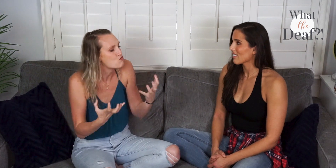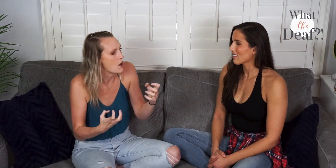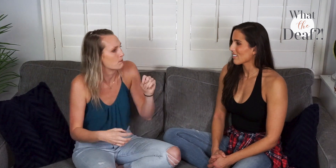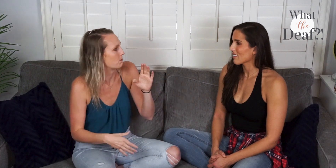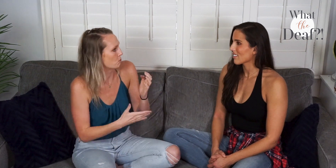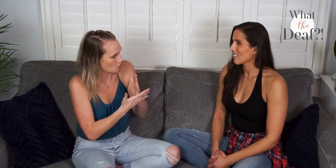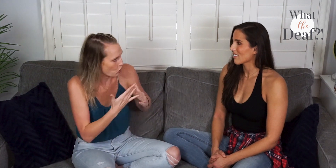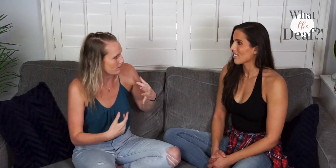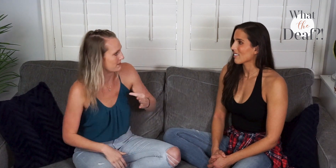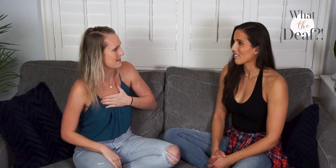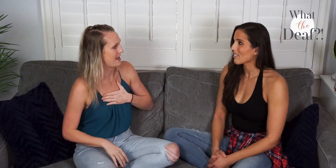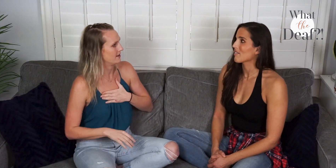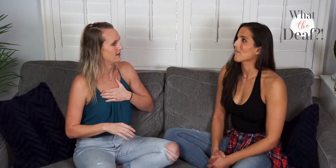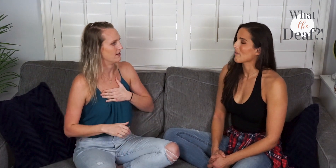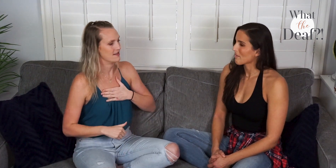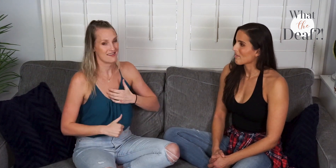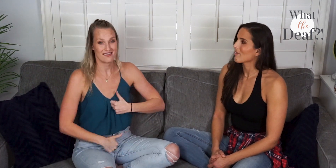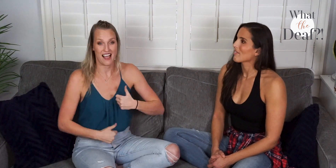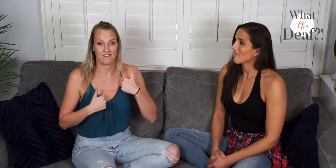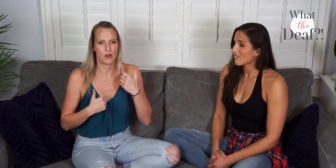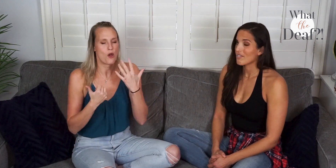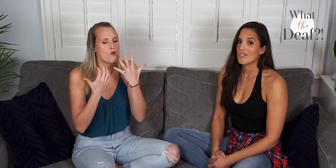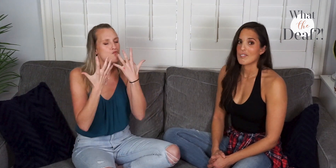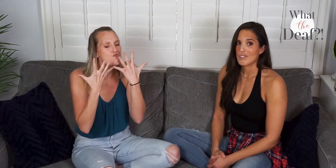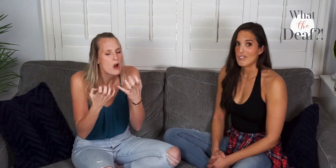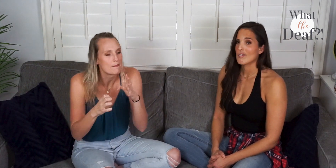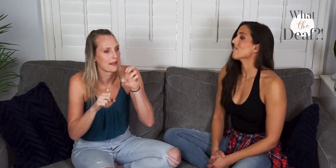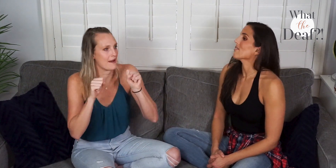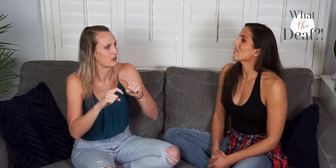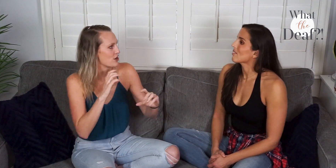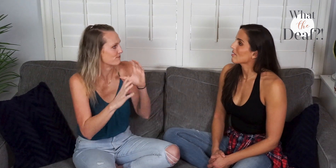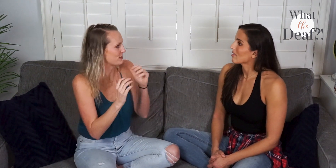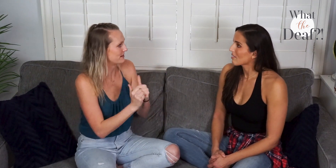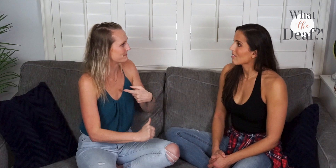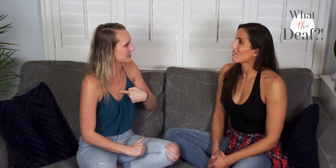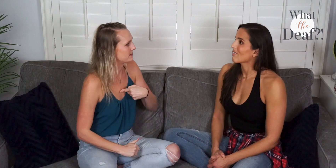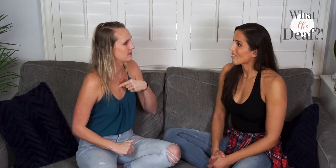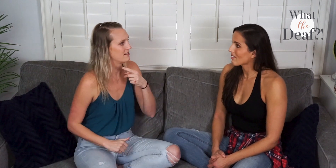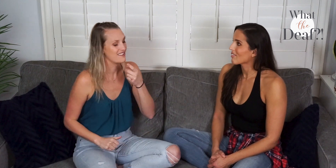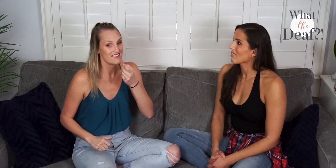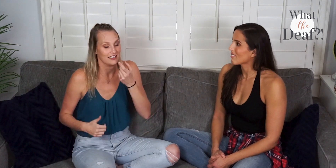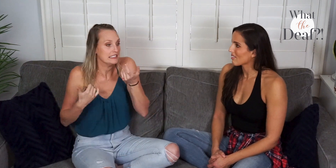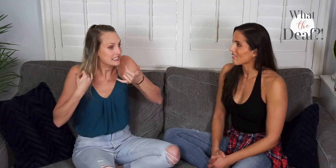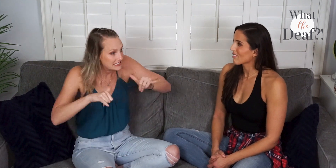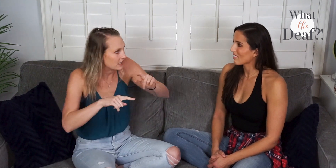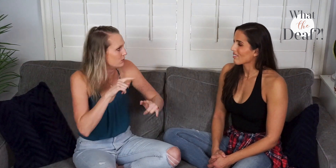who wants to be a part of my life. And that wants to be able to communicate with me still